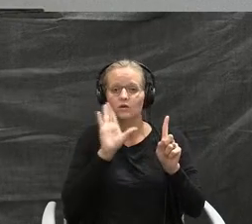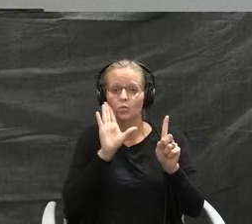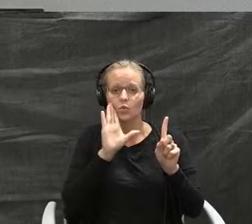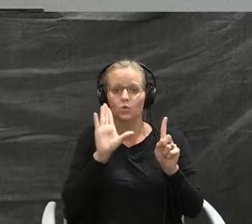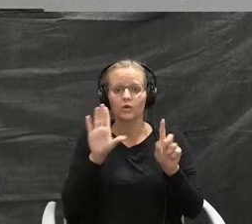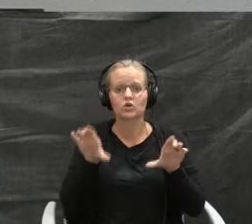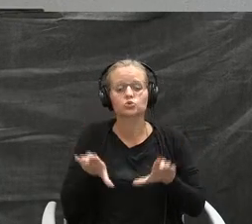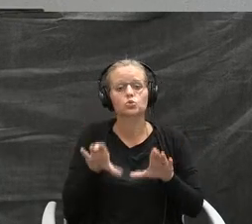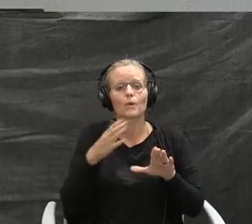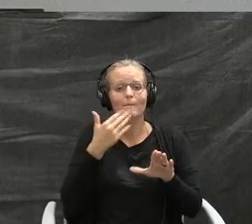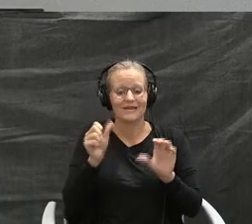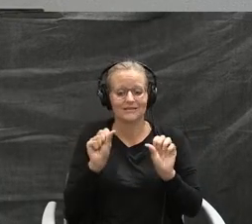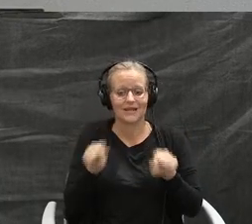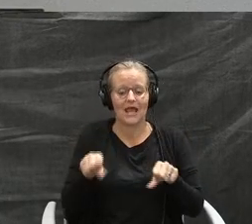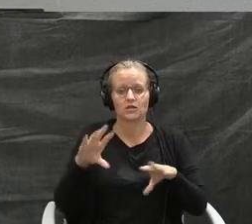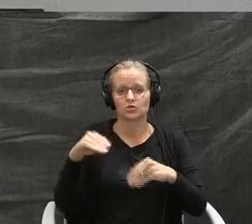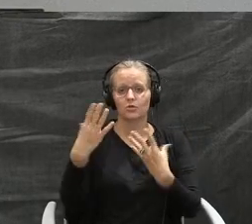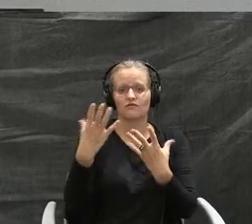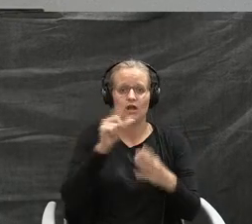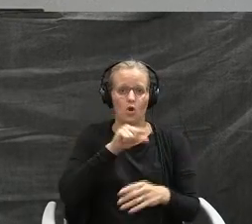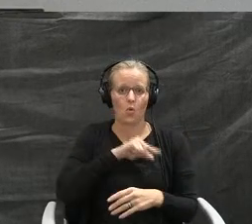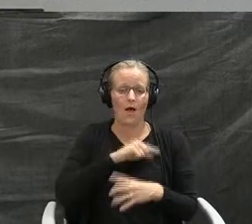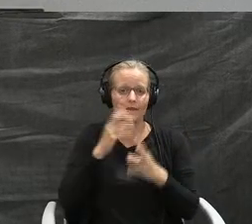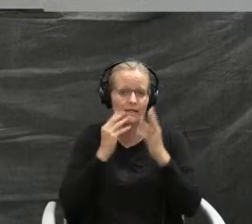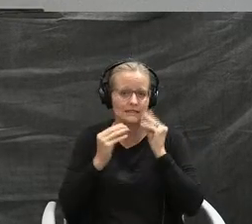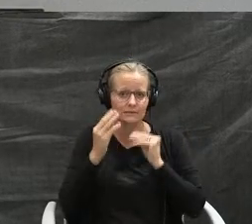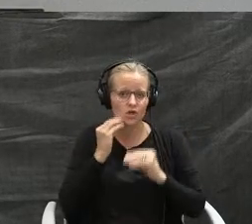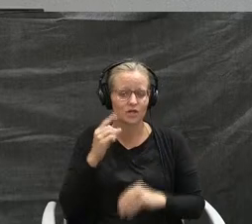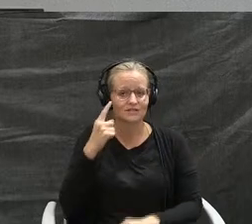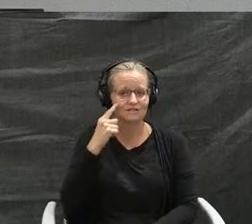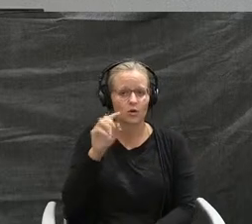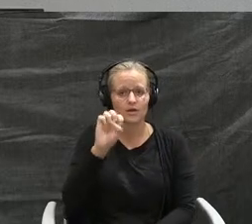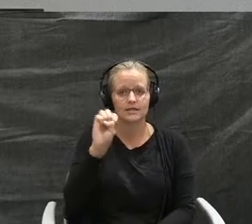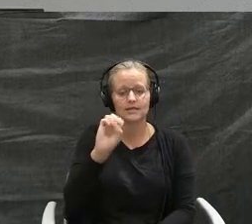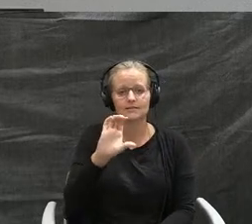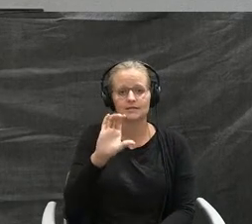best we can to provide a quality experience for ECFE and